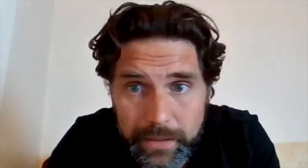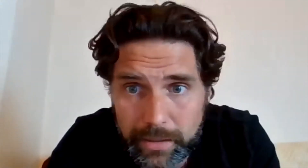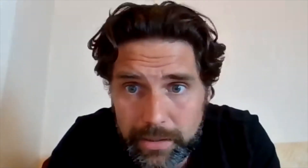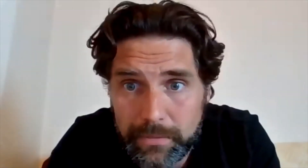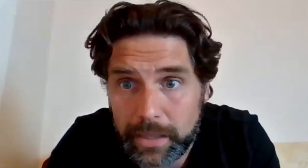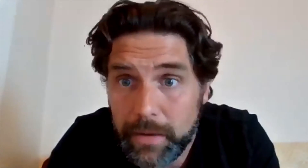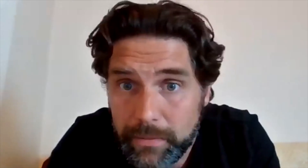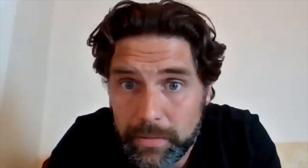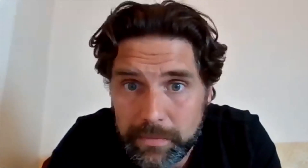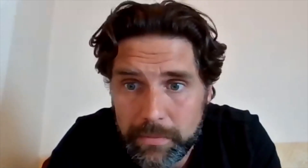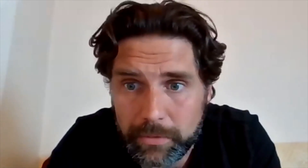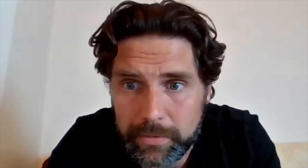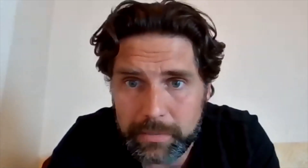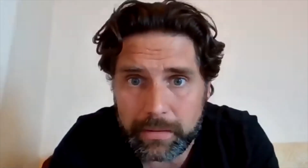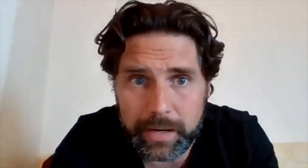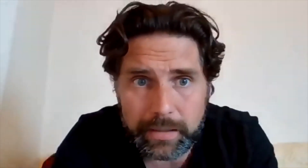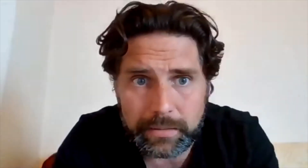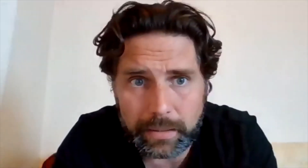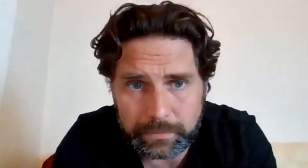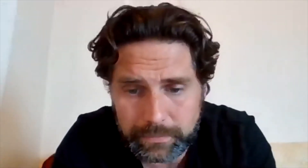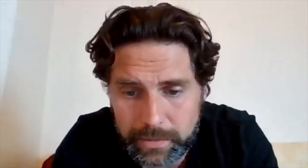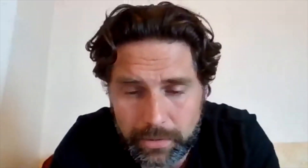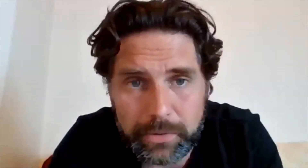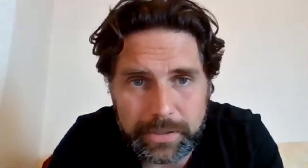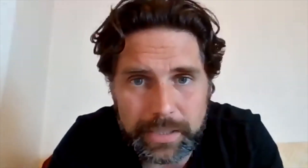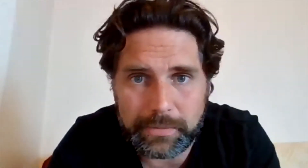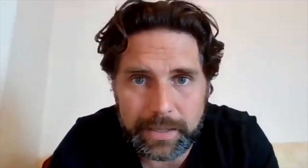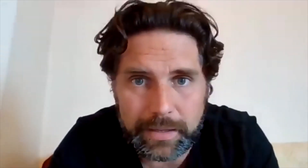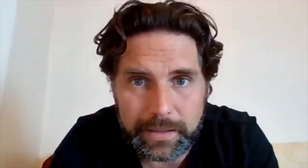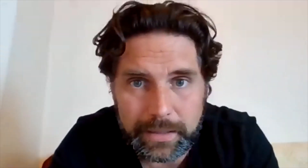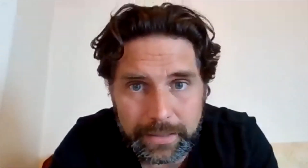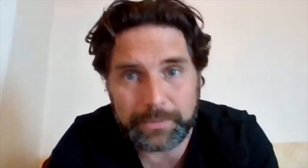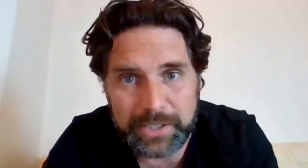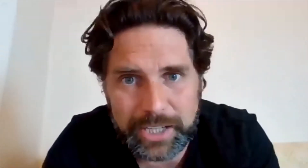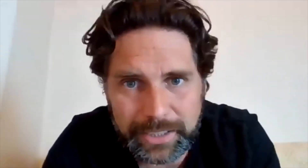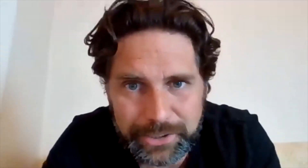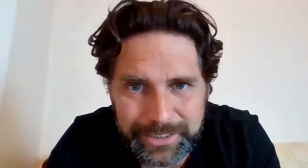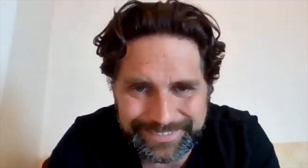Thank you, thank you everyone. It's been great. I look forward to next week. Next week's challenge.